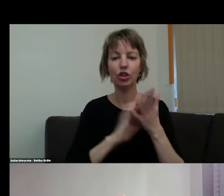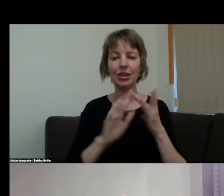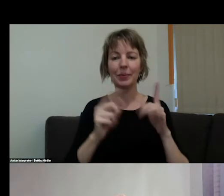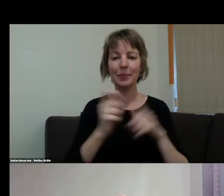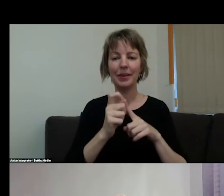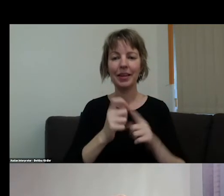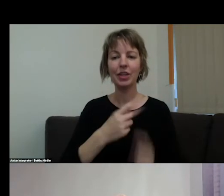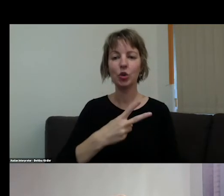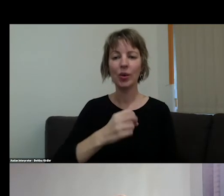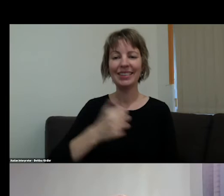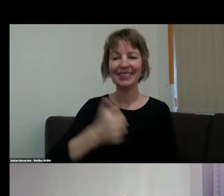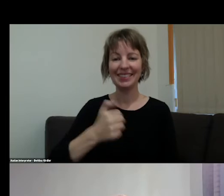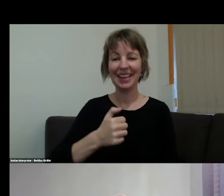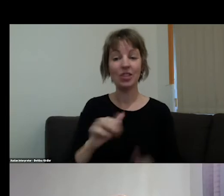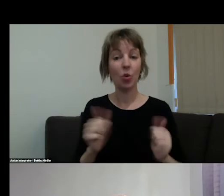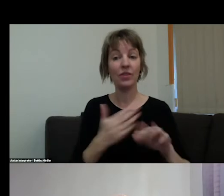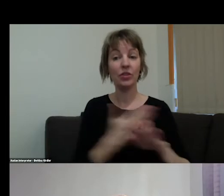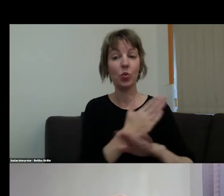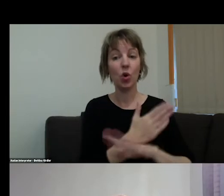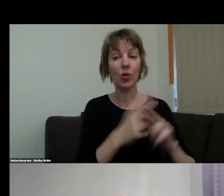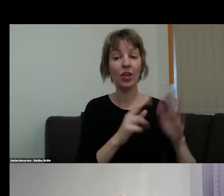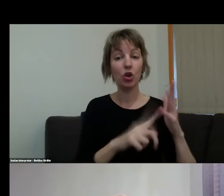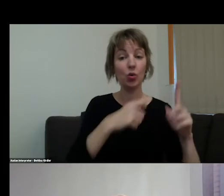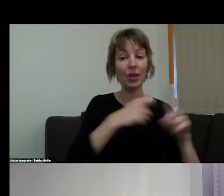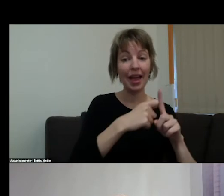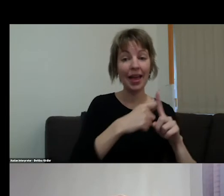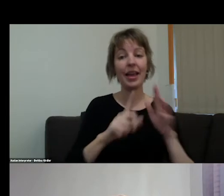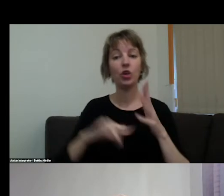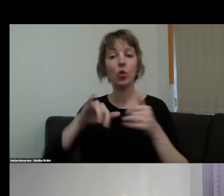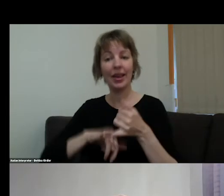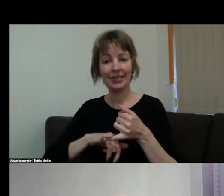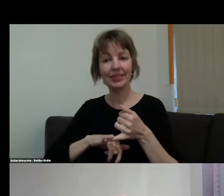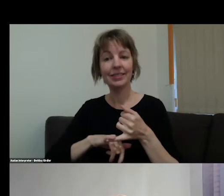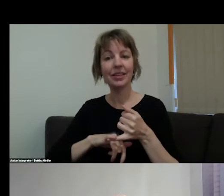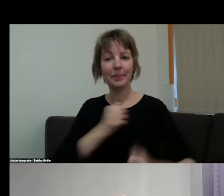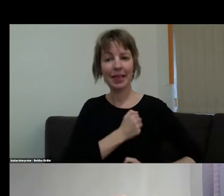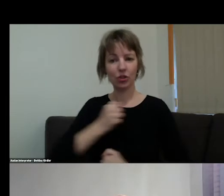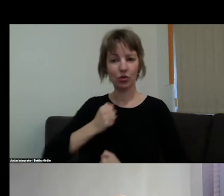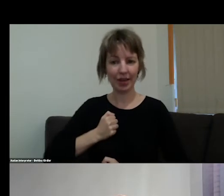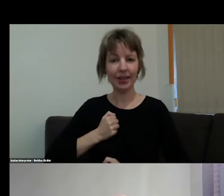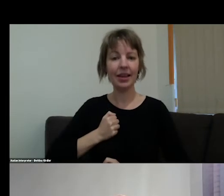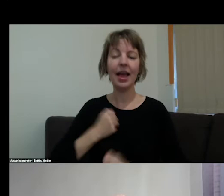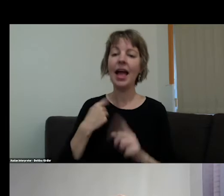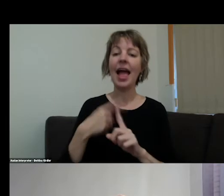and also emergency services particularly with firies in New York